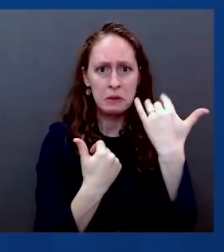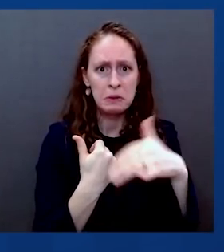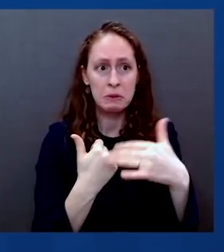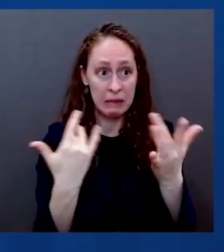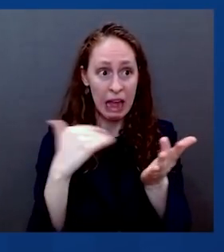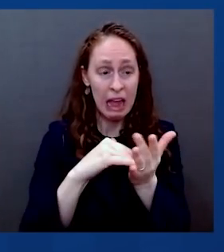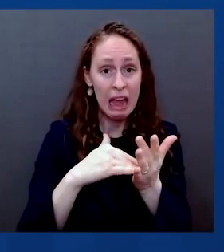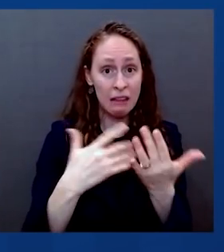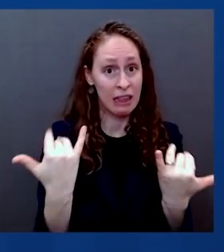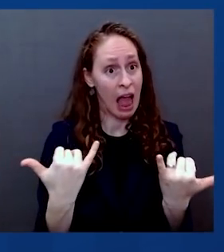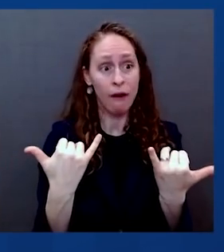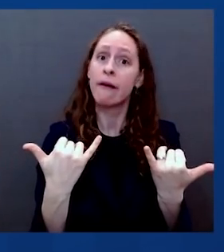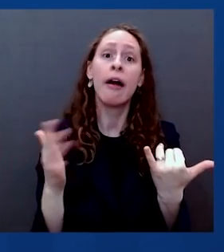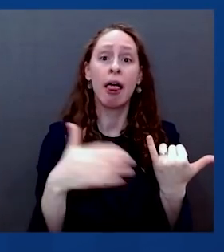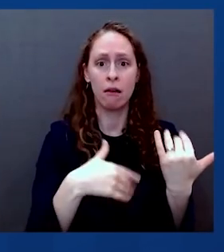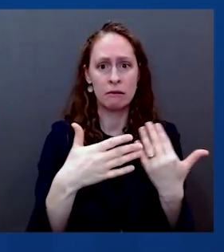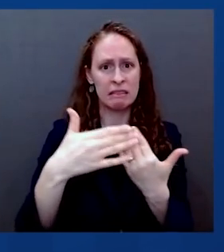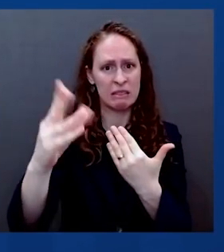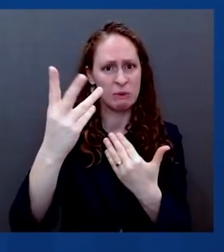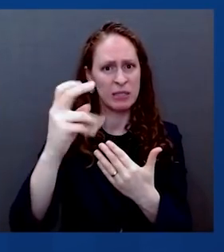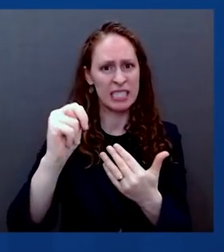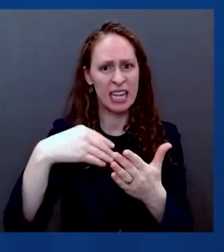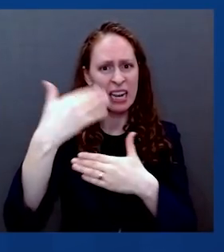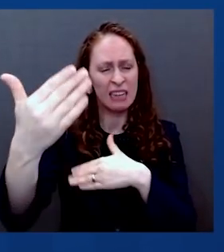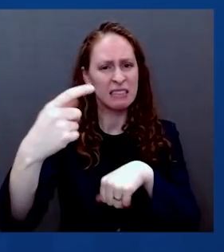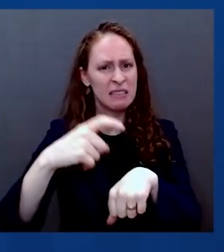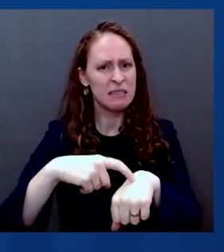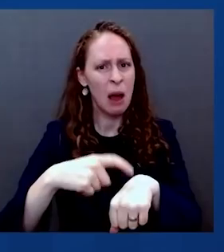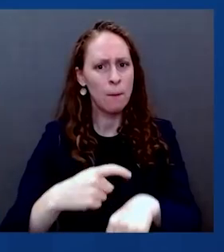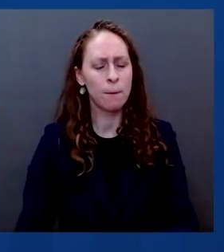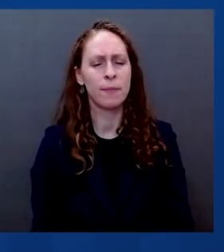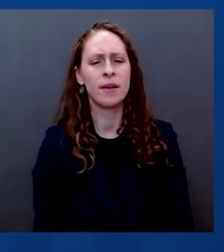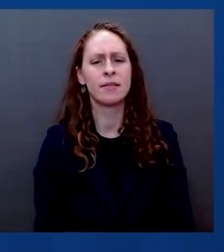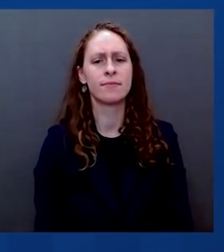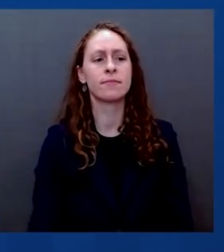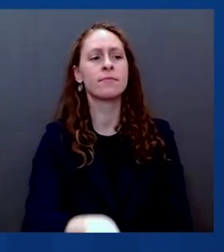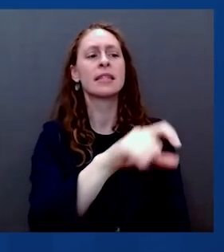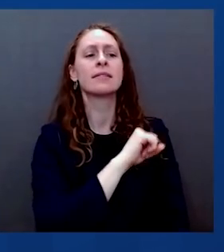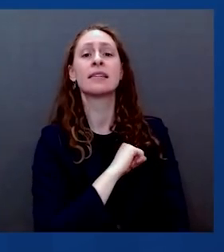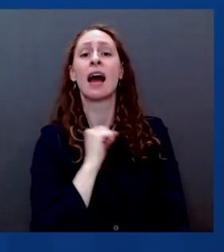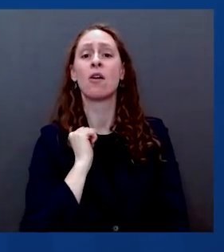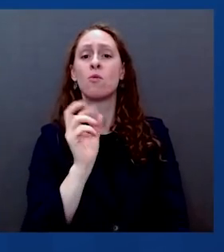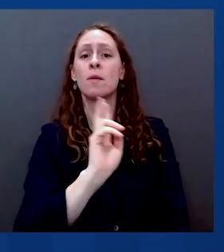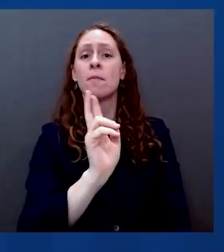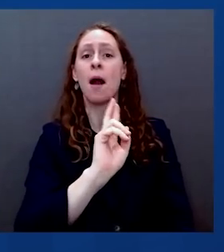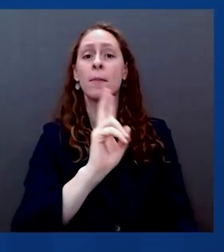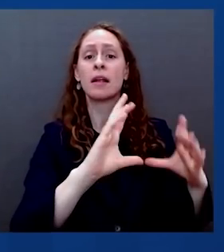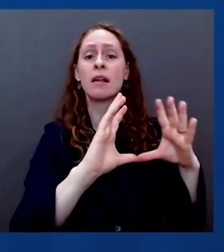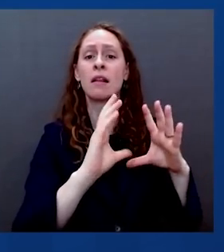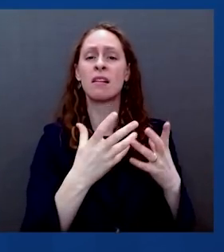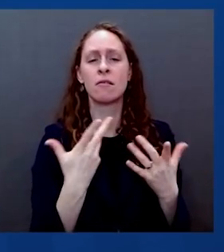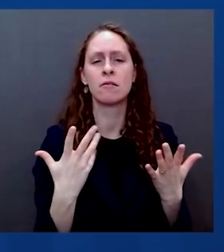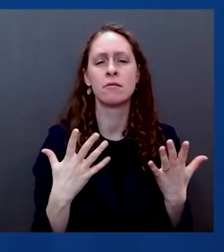to block these bills. And let us be clear, the Constitution of the United States